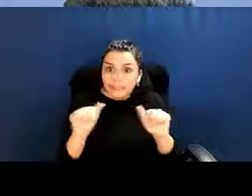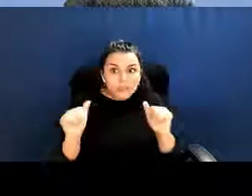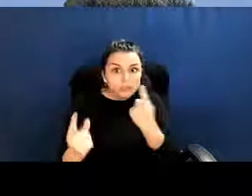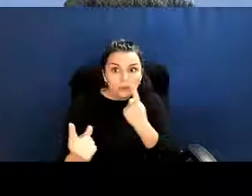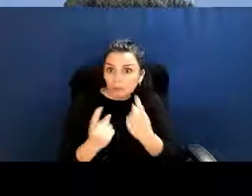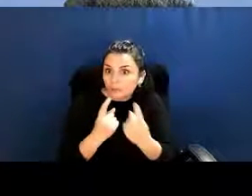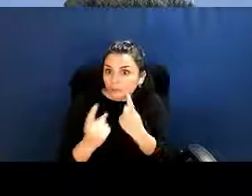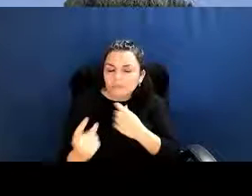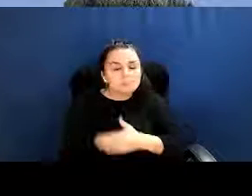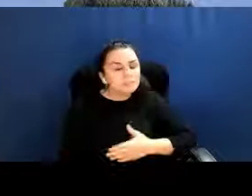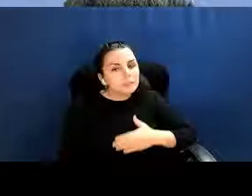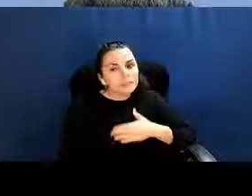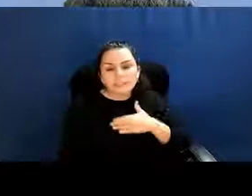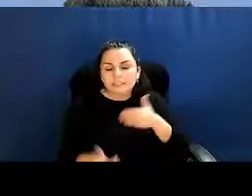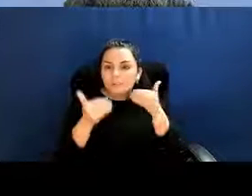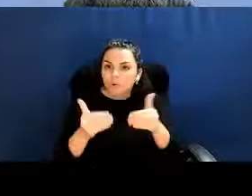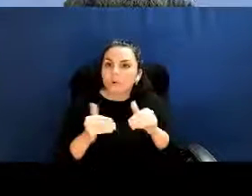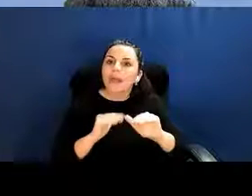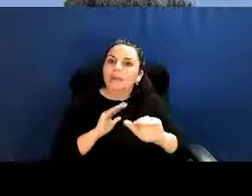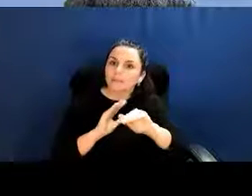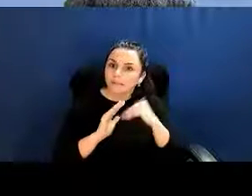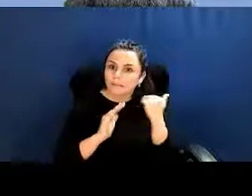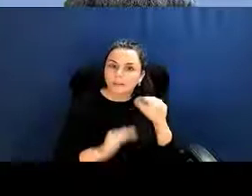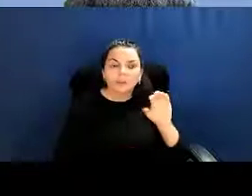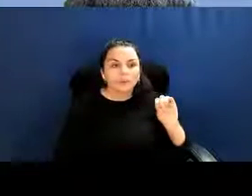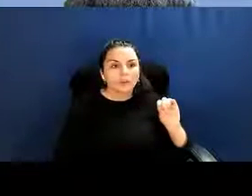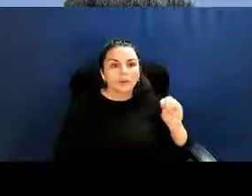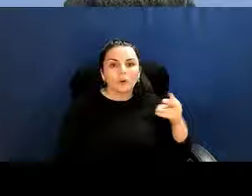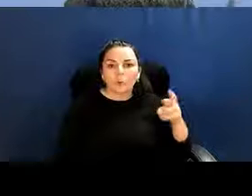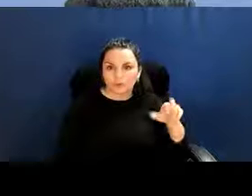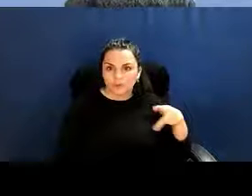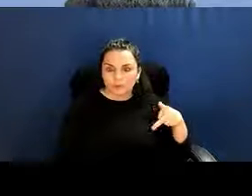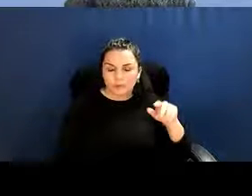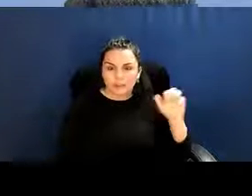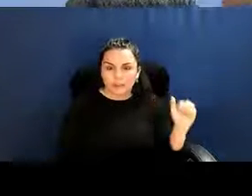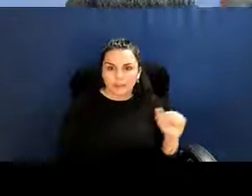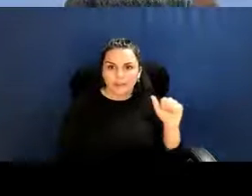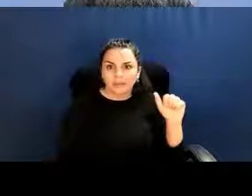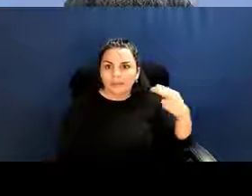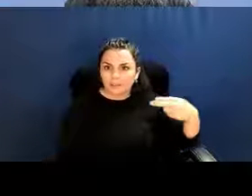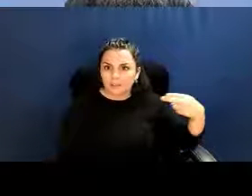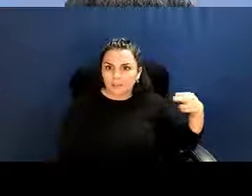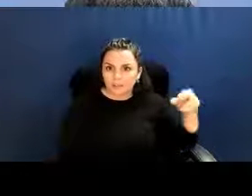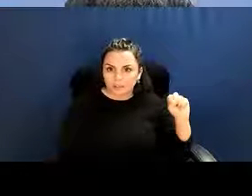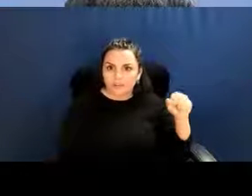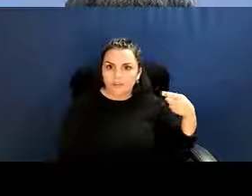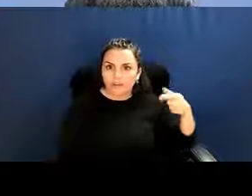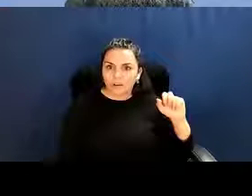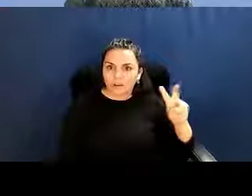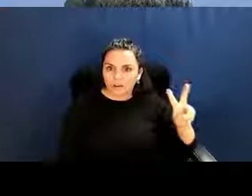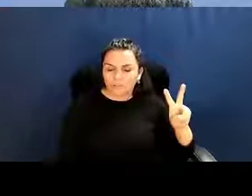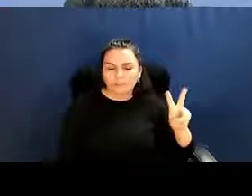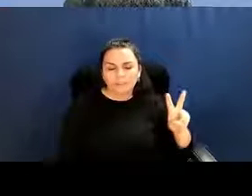do feel free to write to OHRP@hhs.gov. Obviously any questions related to our regulations